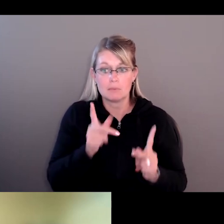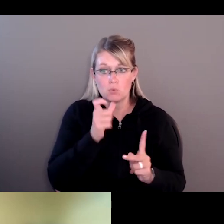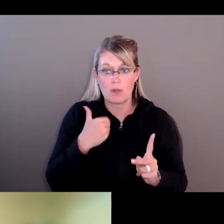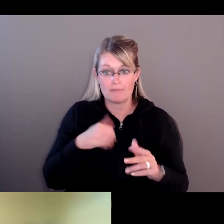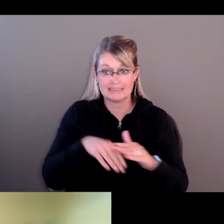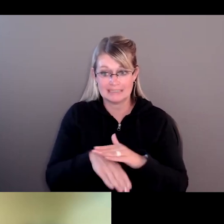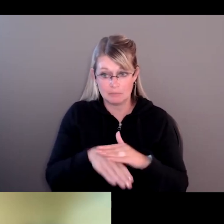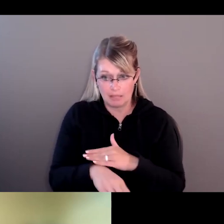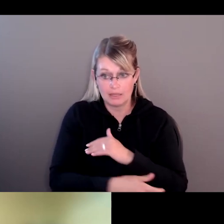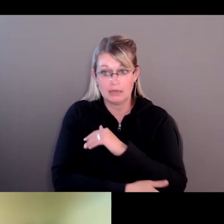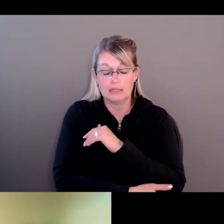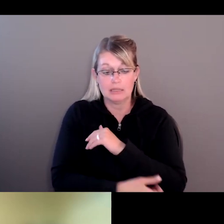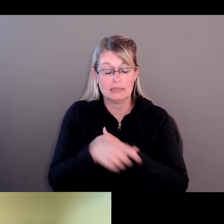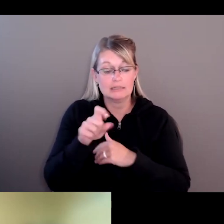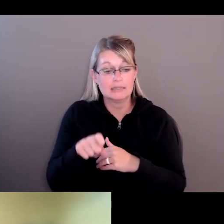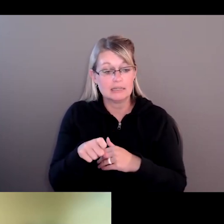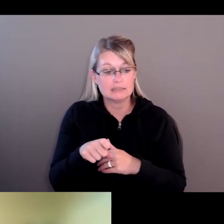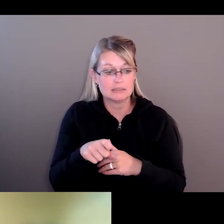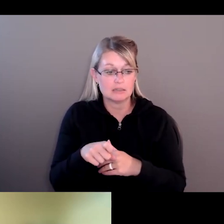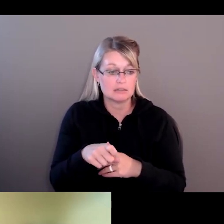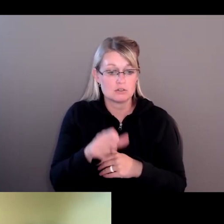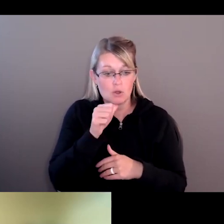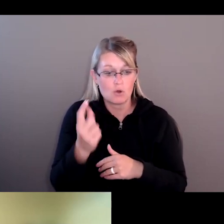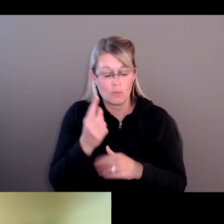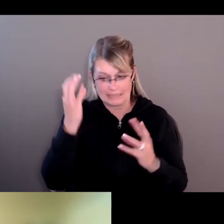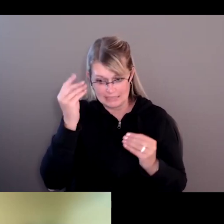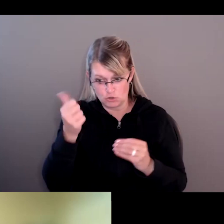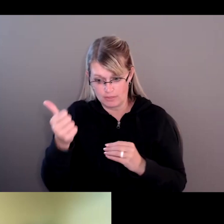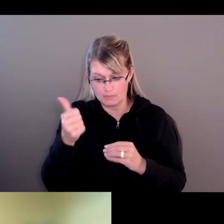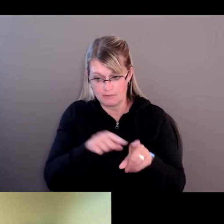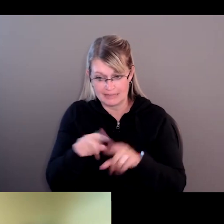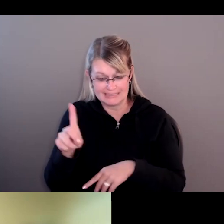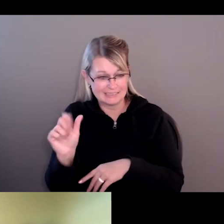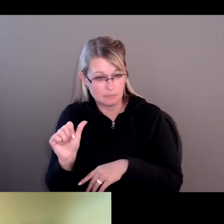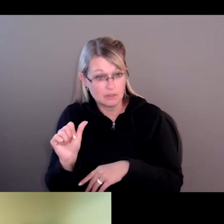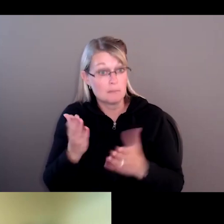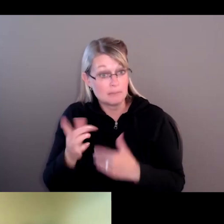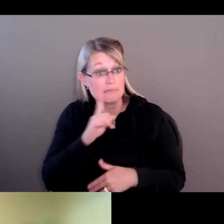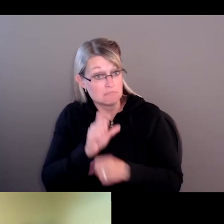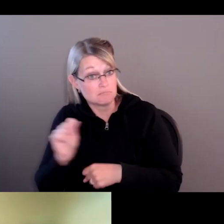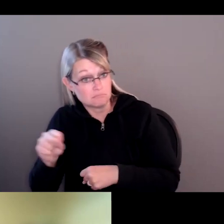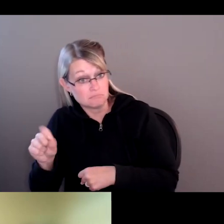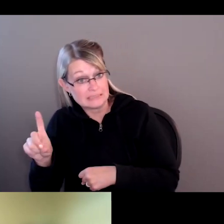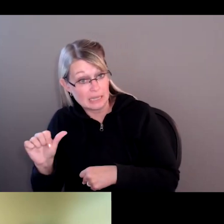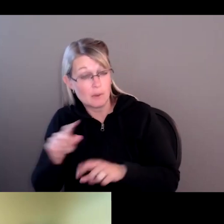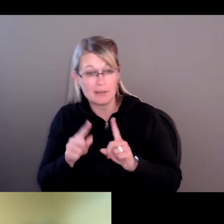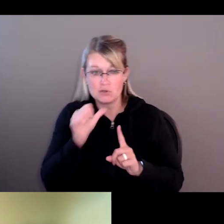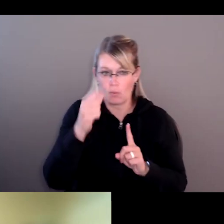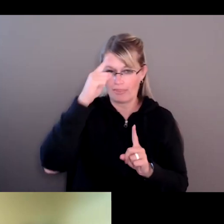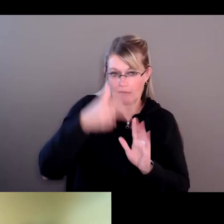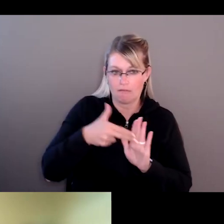needs don't necessarily consider themselves disabled even though they may be, and to B may not